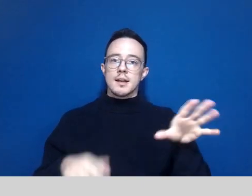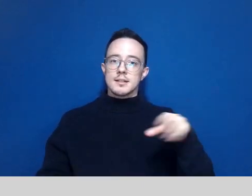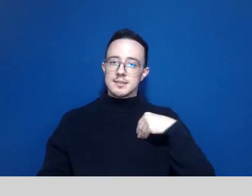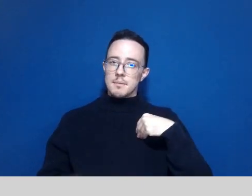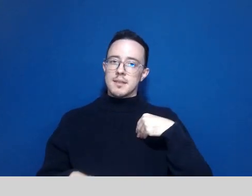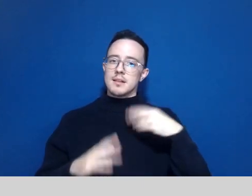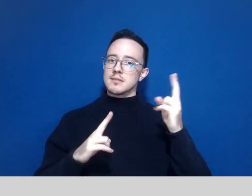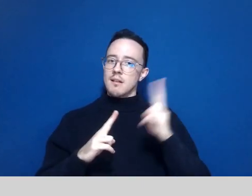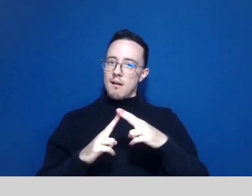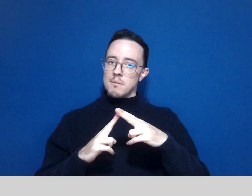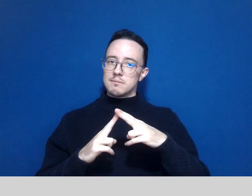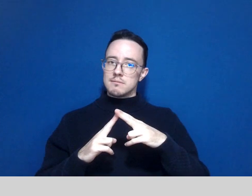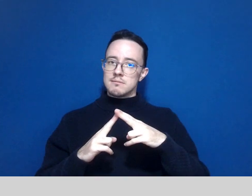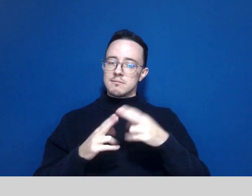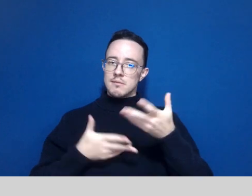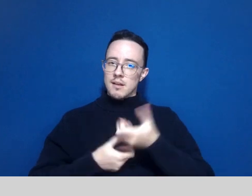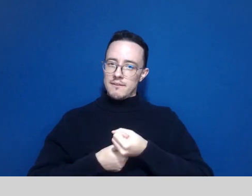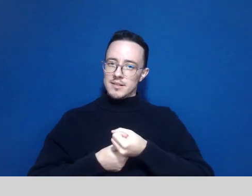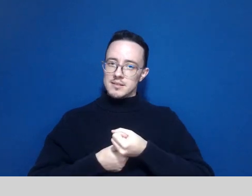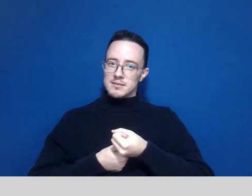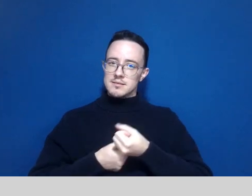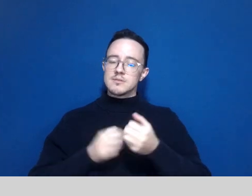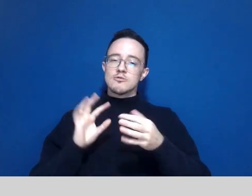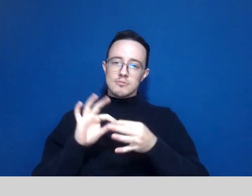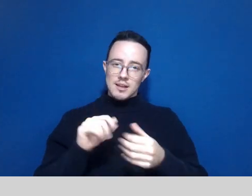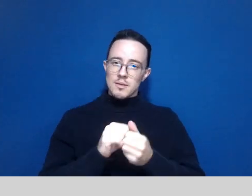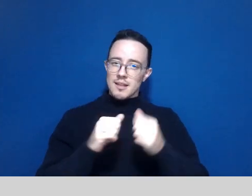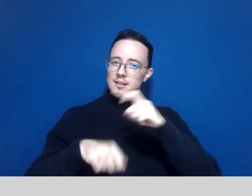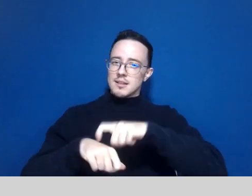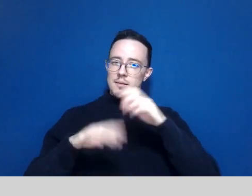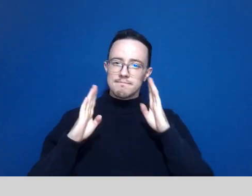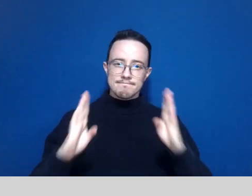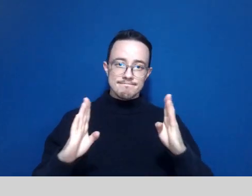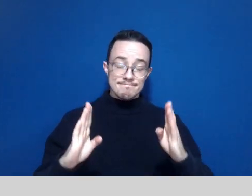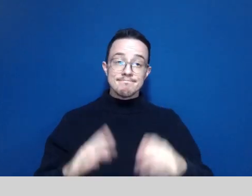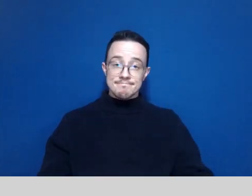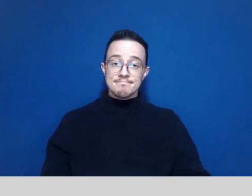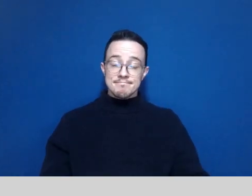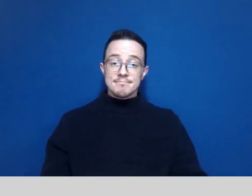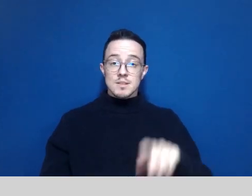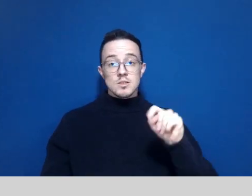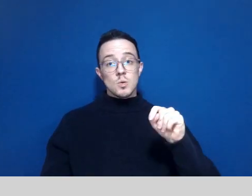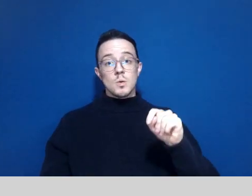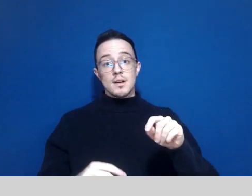and we can take the most confident in that time spectrum. And that's what Transcriptor does,